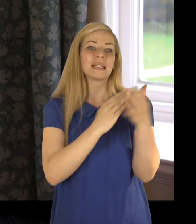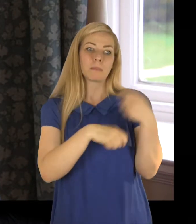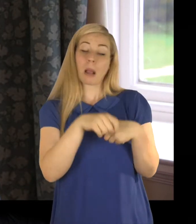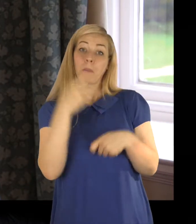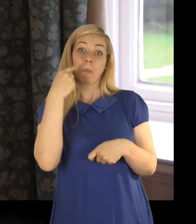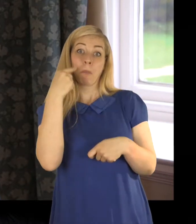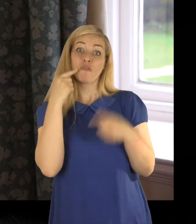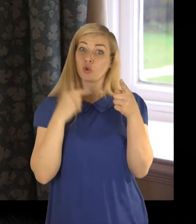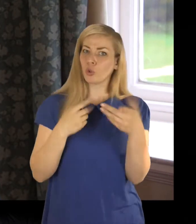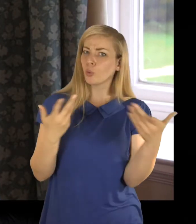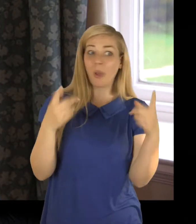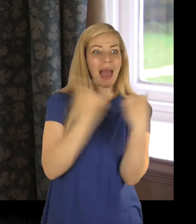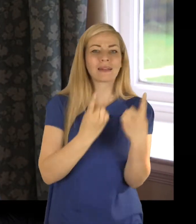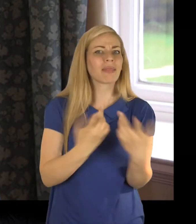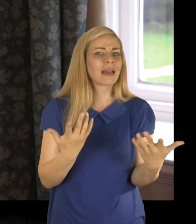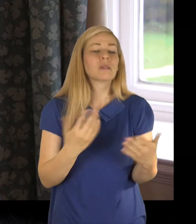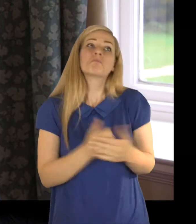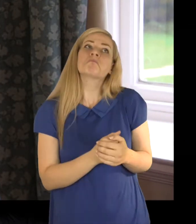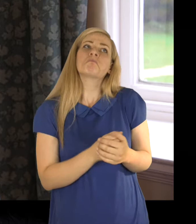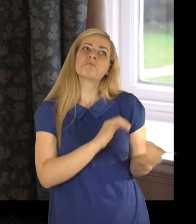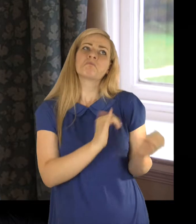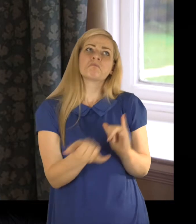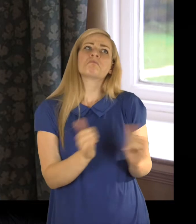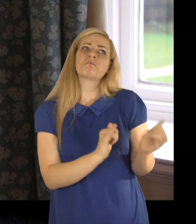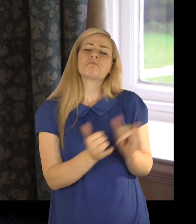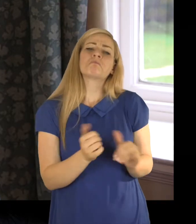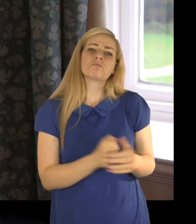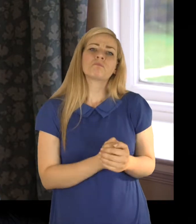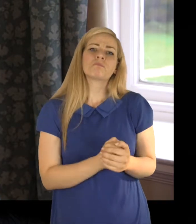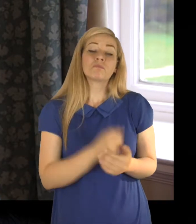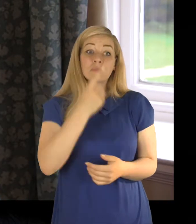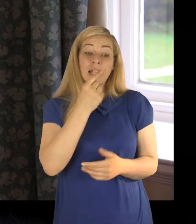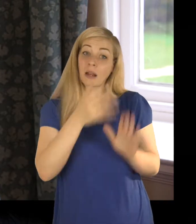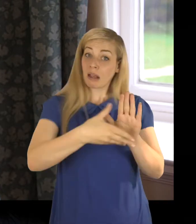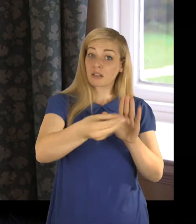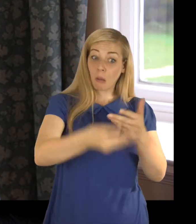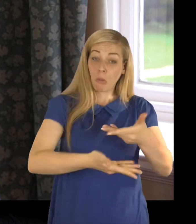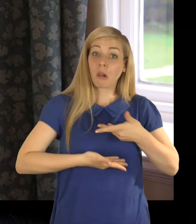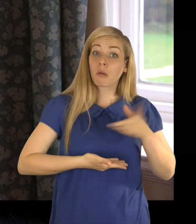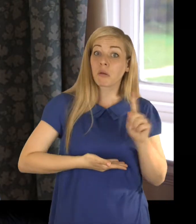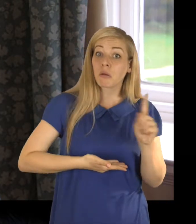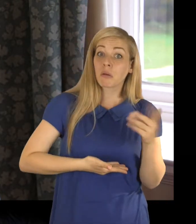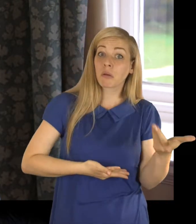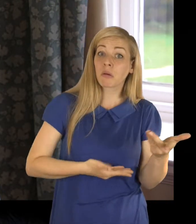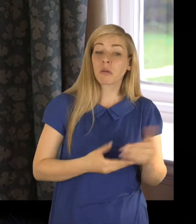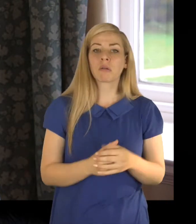Daniel: Yes, maybe. Interviewer: Can you think what might have been different?